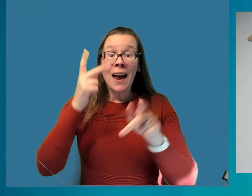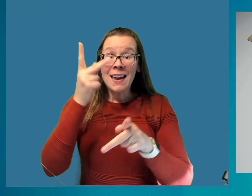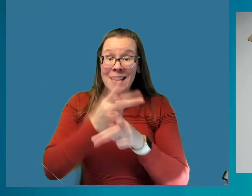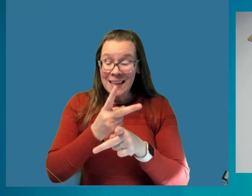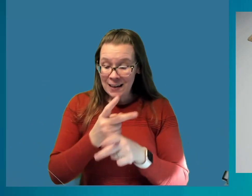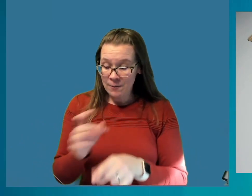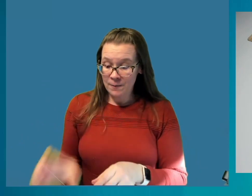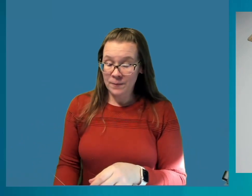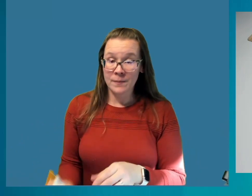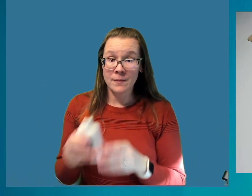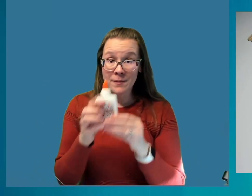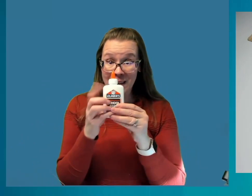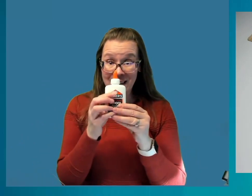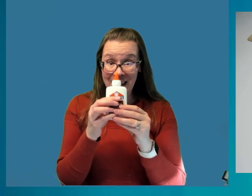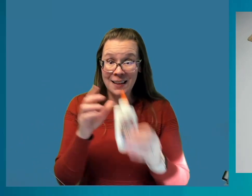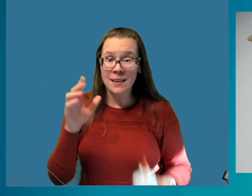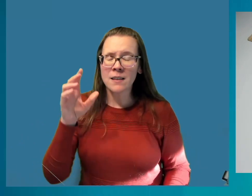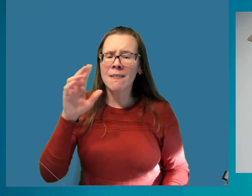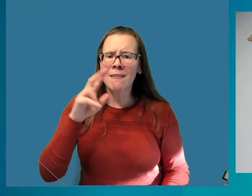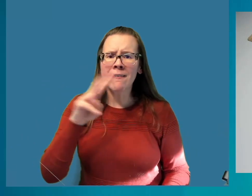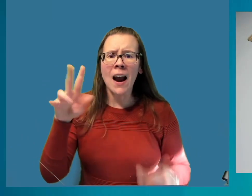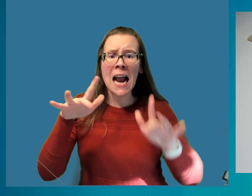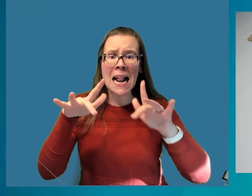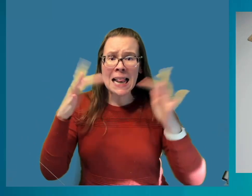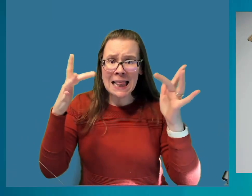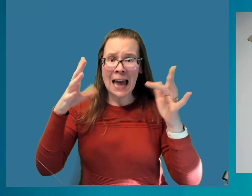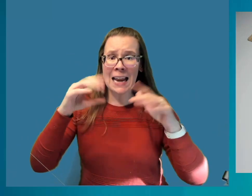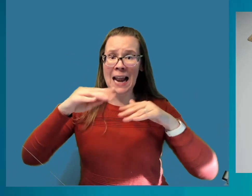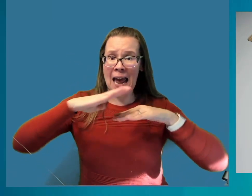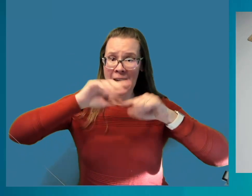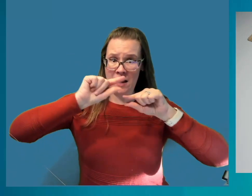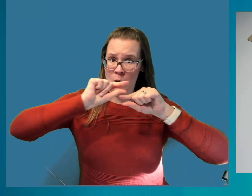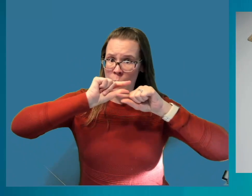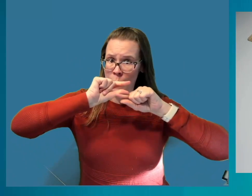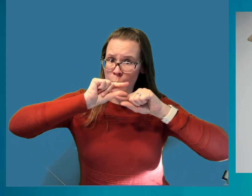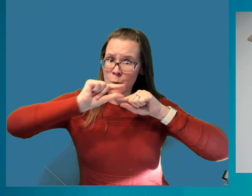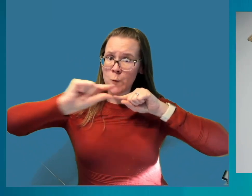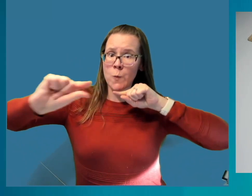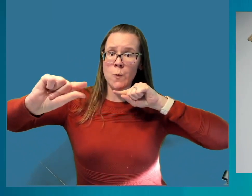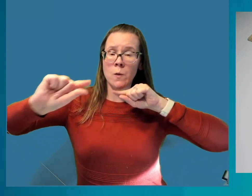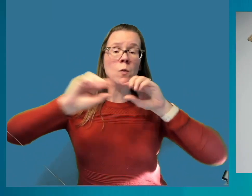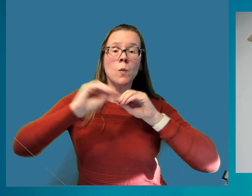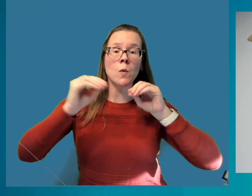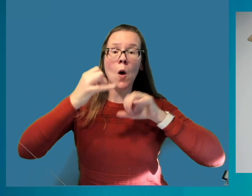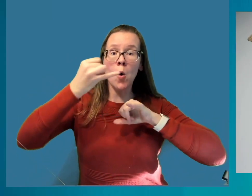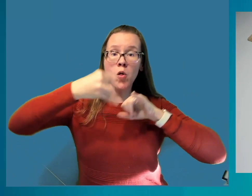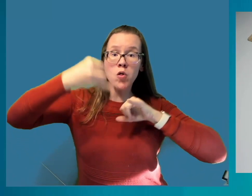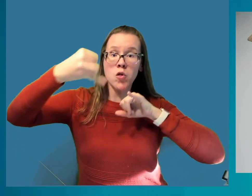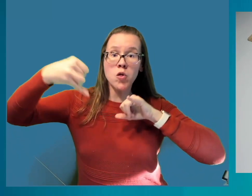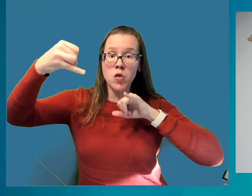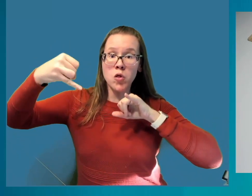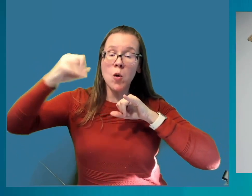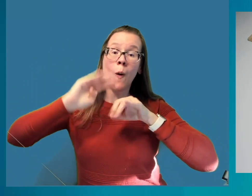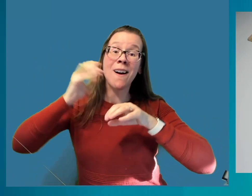And so what I do is when I'm applying the glue, I try to keep it very light and very smooth. No